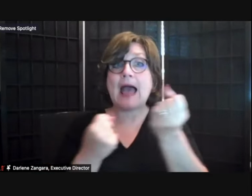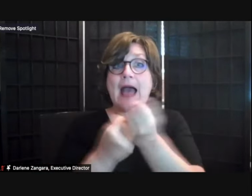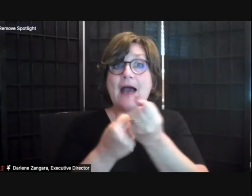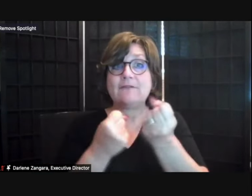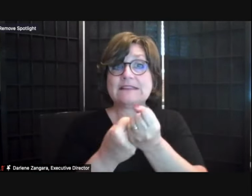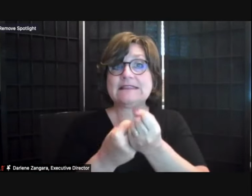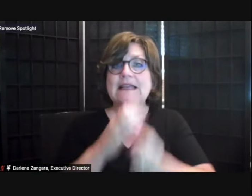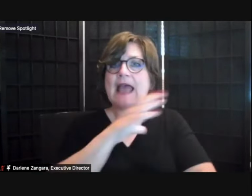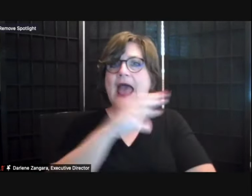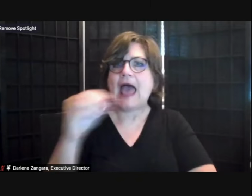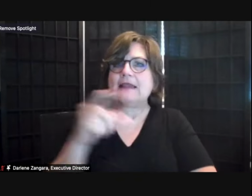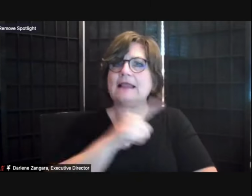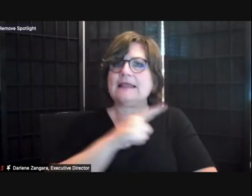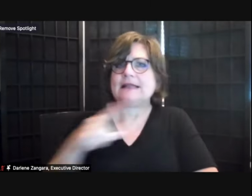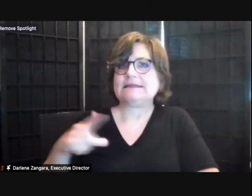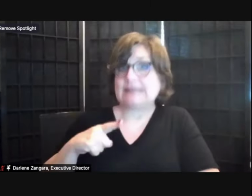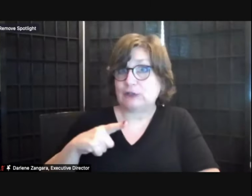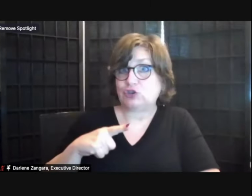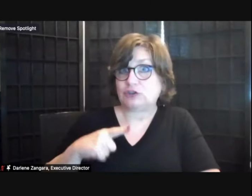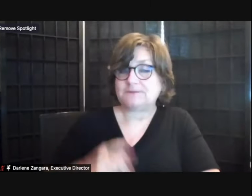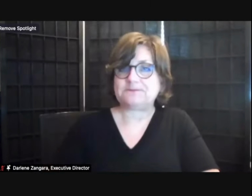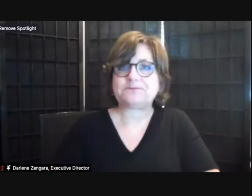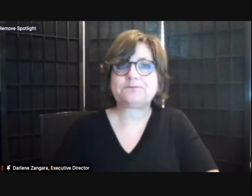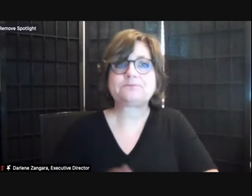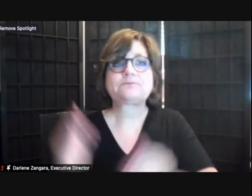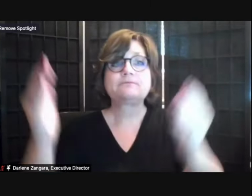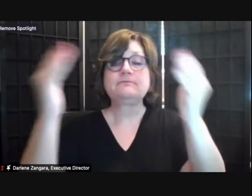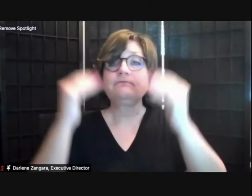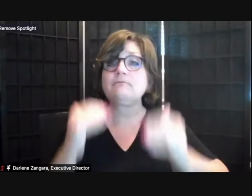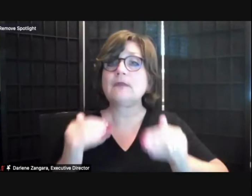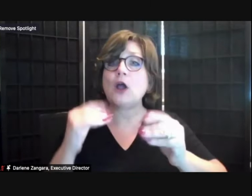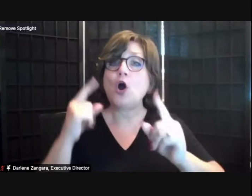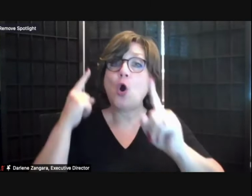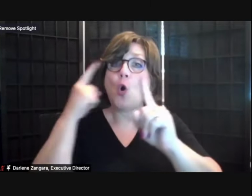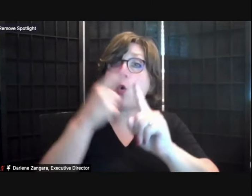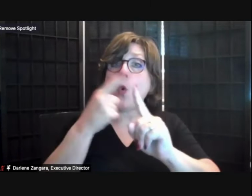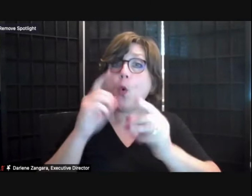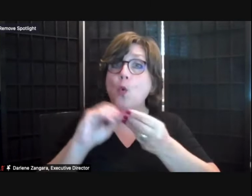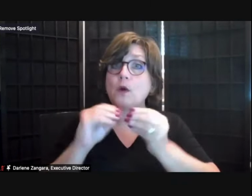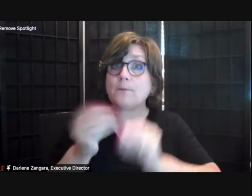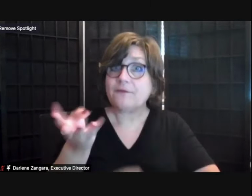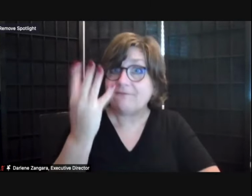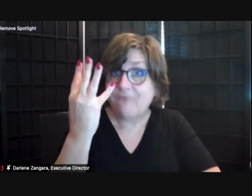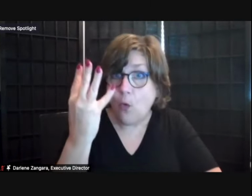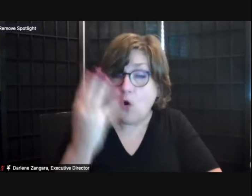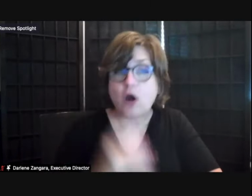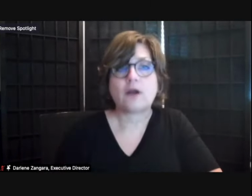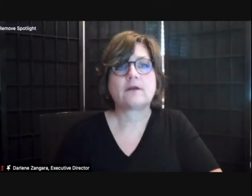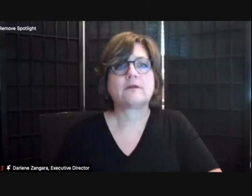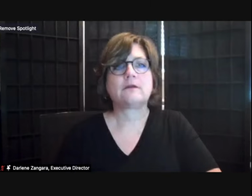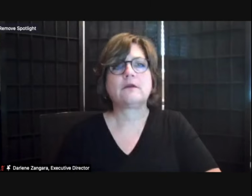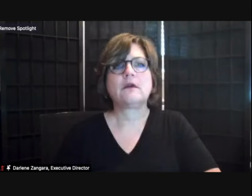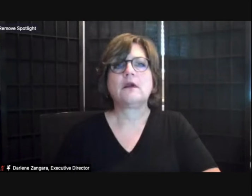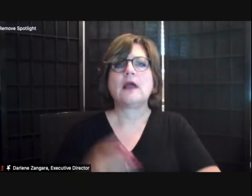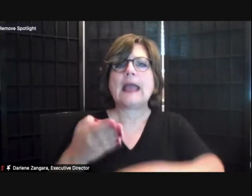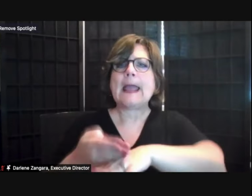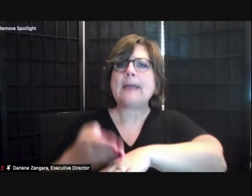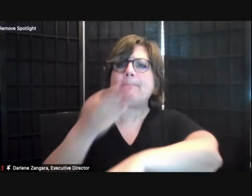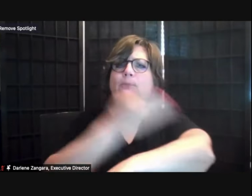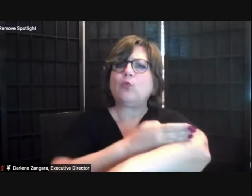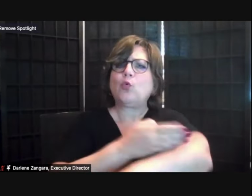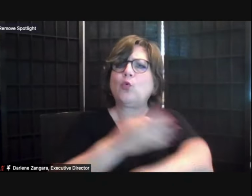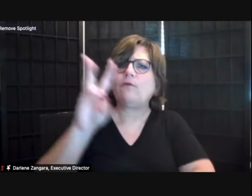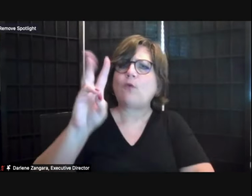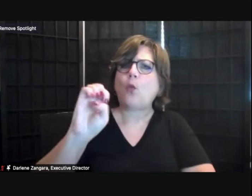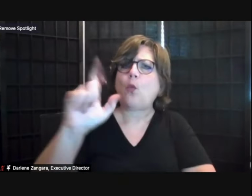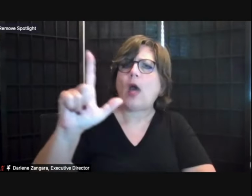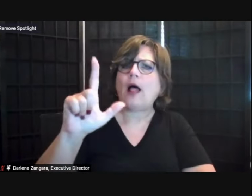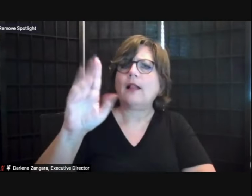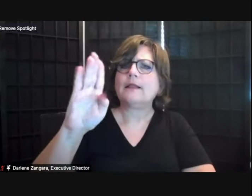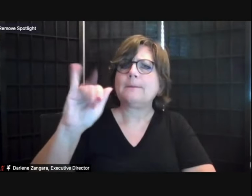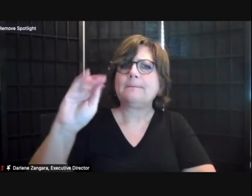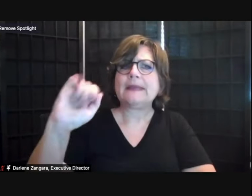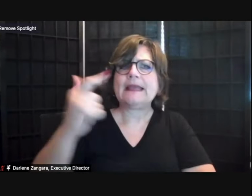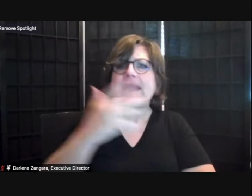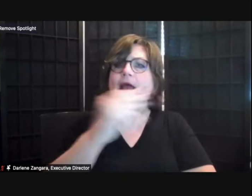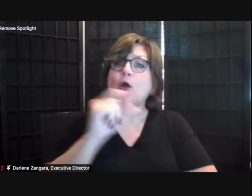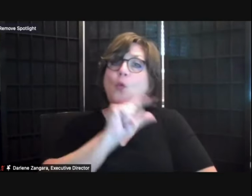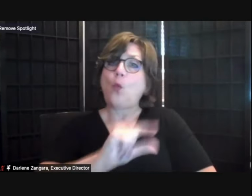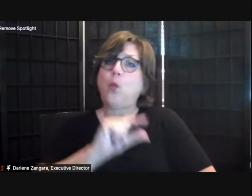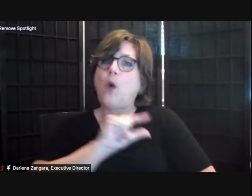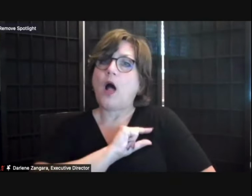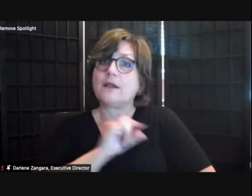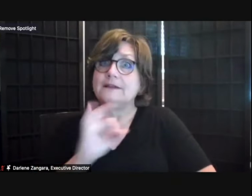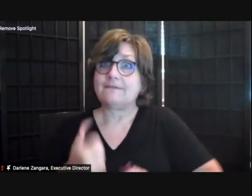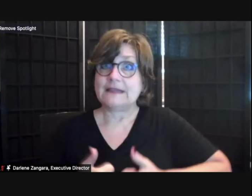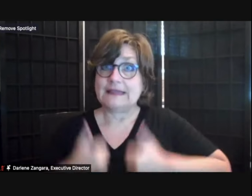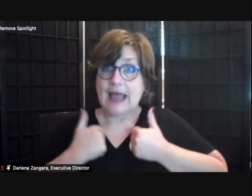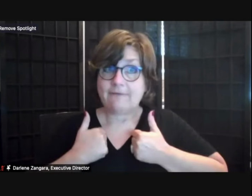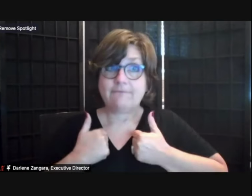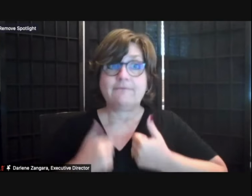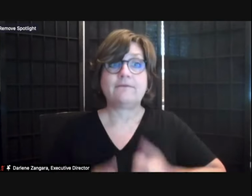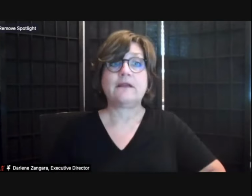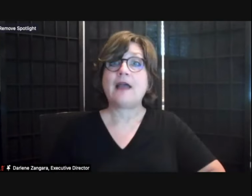and legislation. Goal #4: Improve well-being & quality of life.